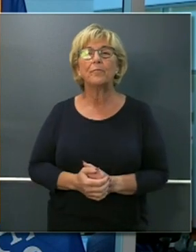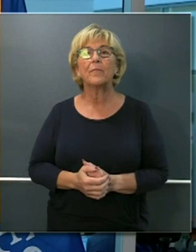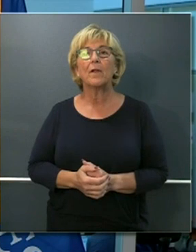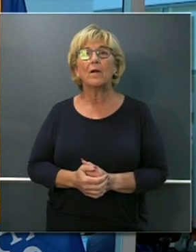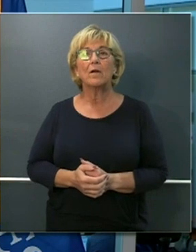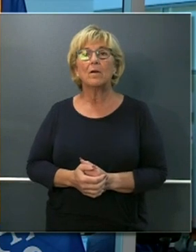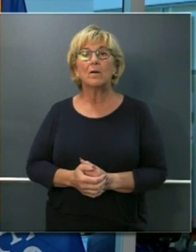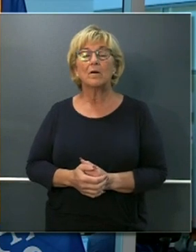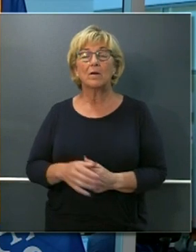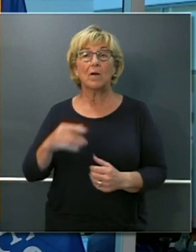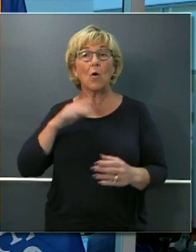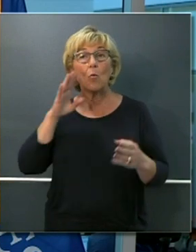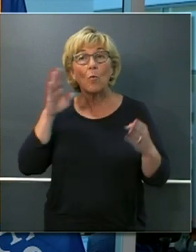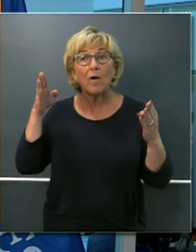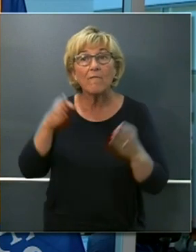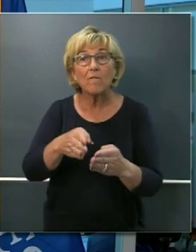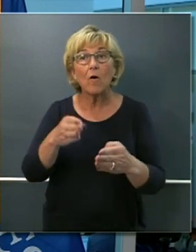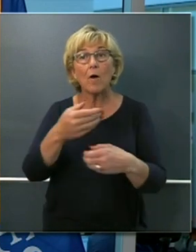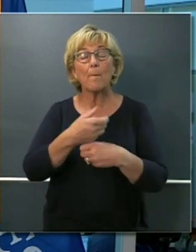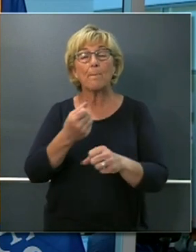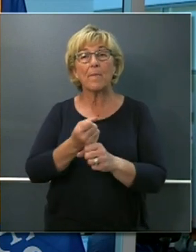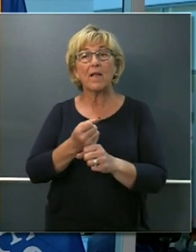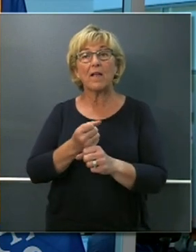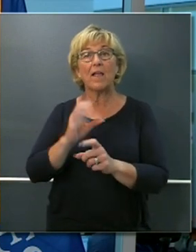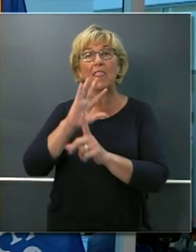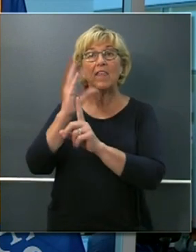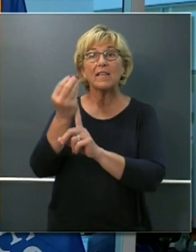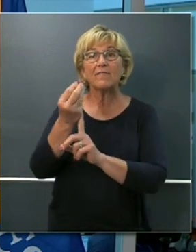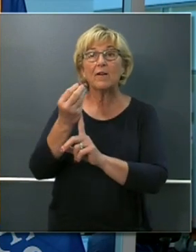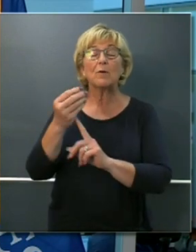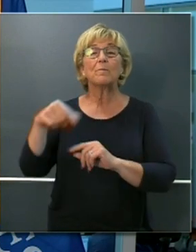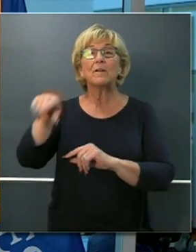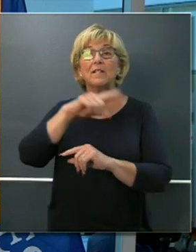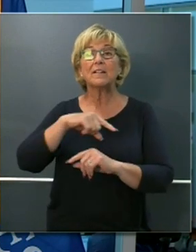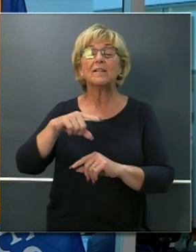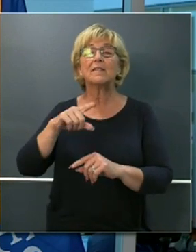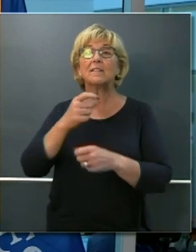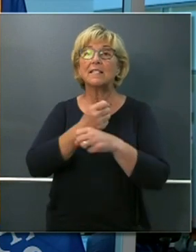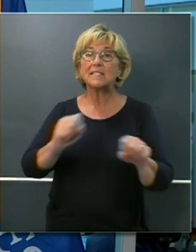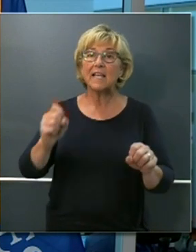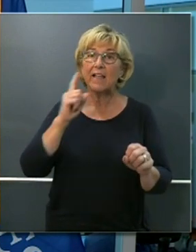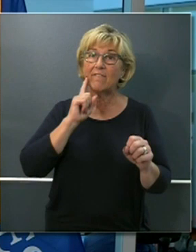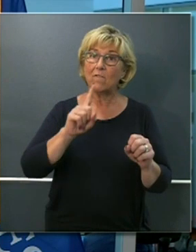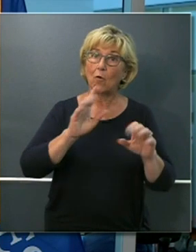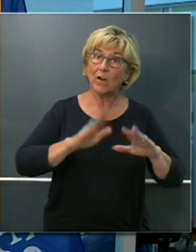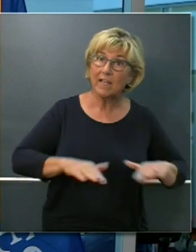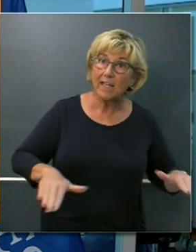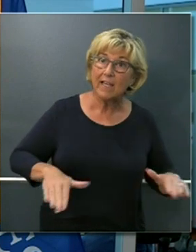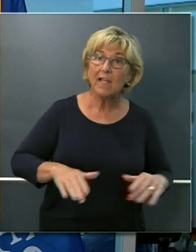PROTECTING ALL OF US AND ACCESS IN THIS ENVIRONMENT BUT WE HAVE % TO MAKE UP FOR THE GAPS THAT